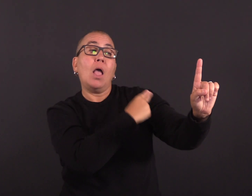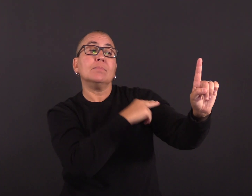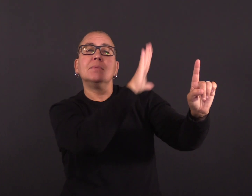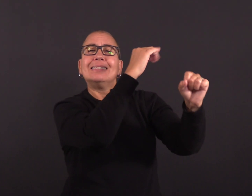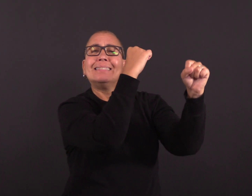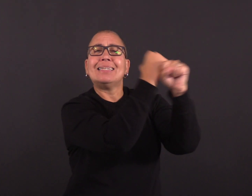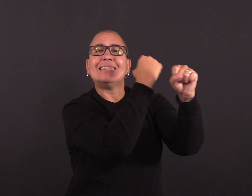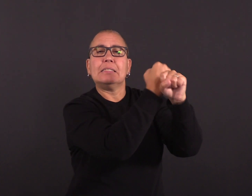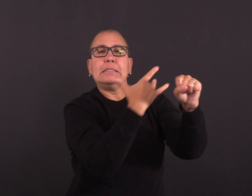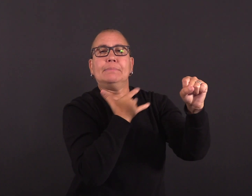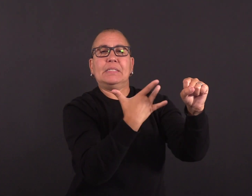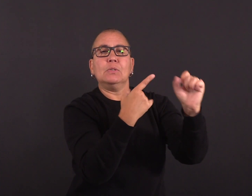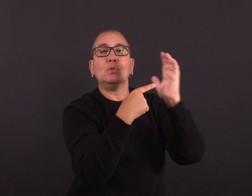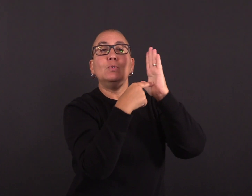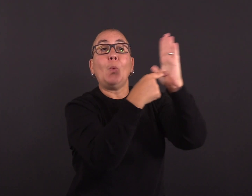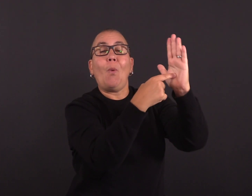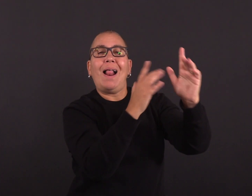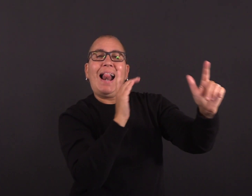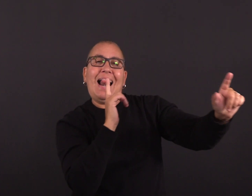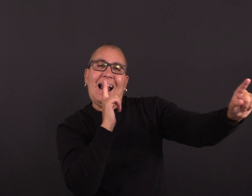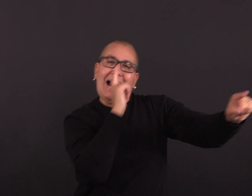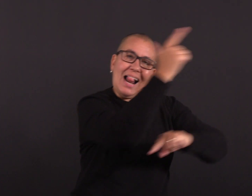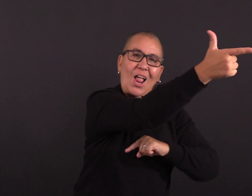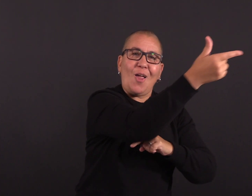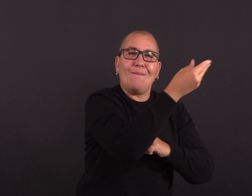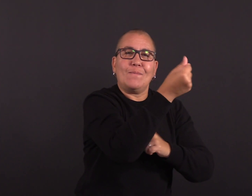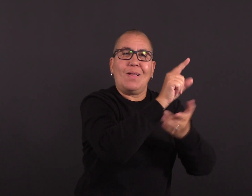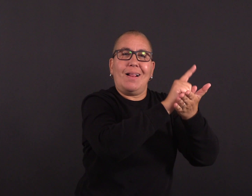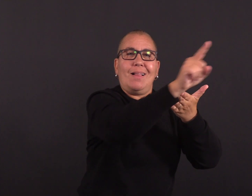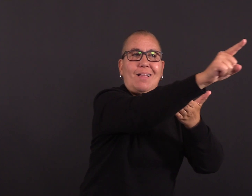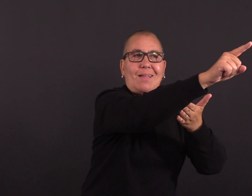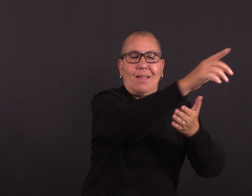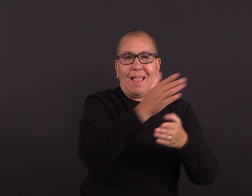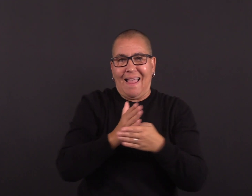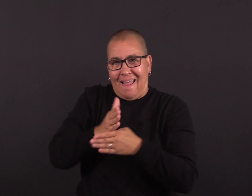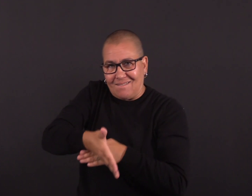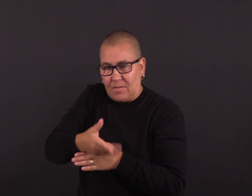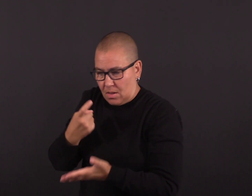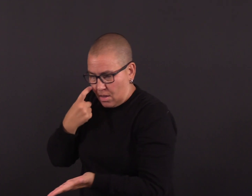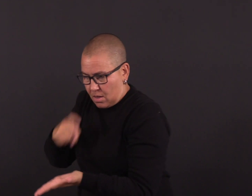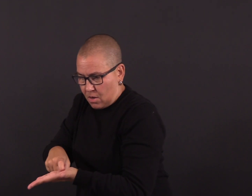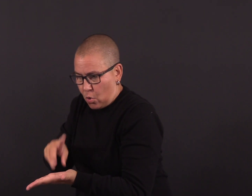booster for a while, so the collective immunity is lower than it was six months ago,” Wachter